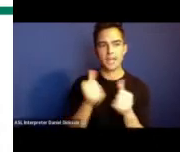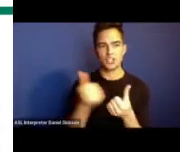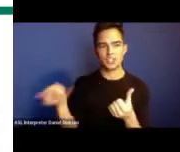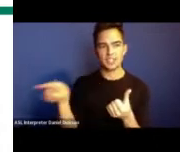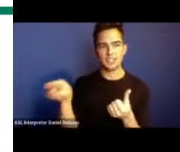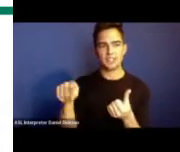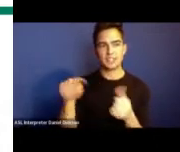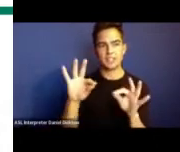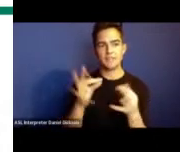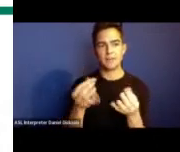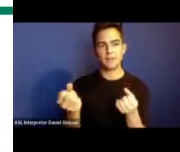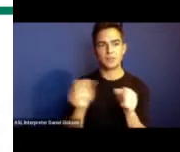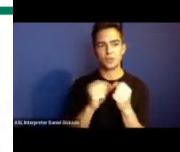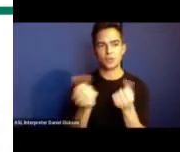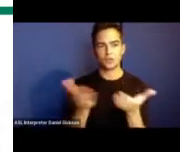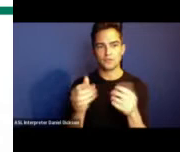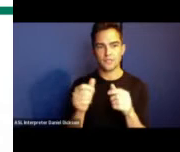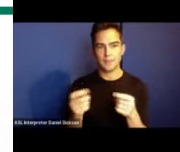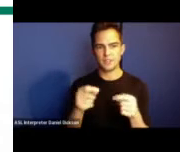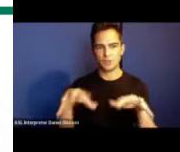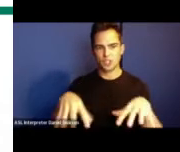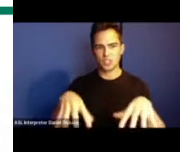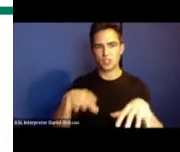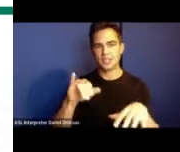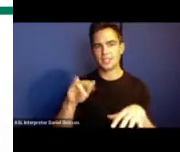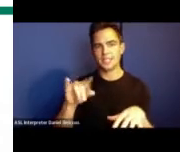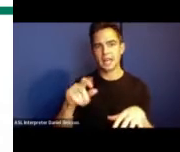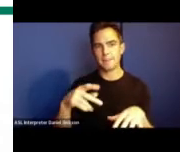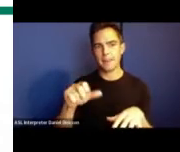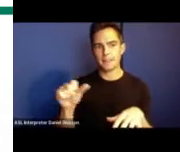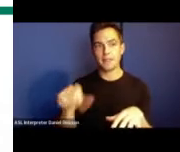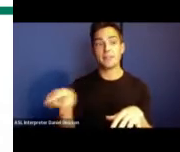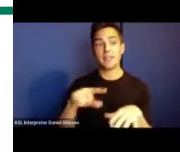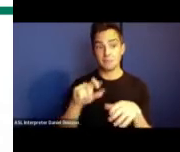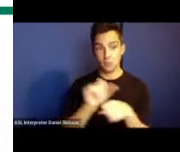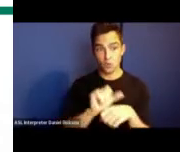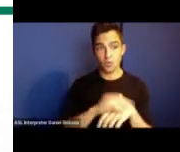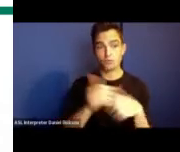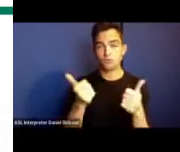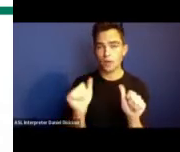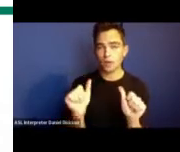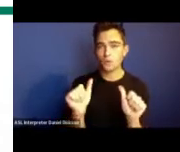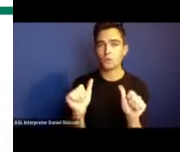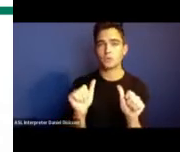the Family and Social Services Administration here in Indianapolis, had been working on creating social determinants